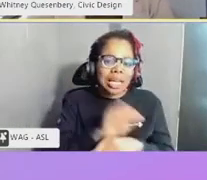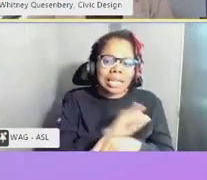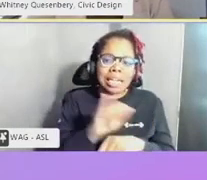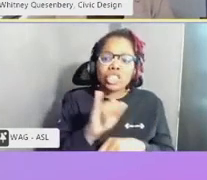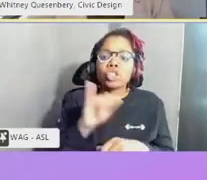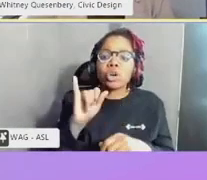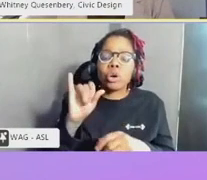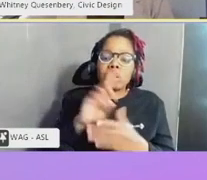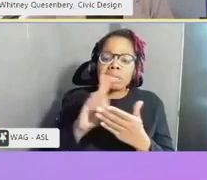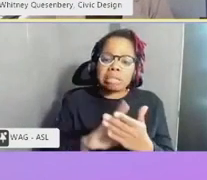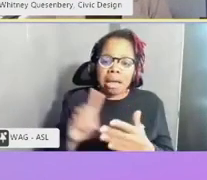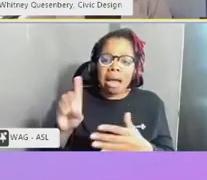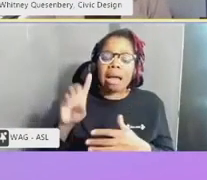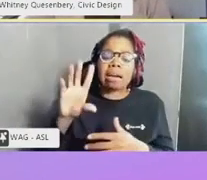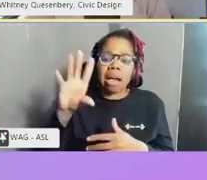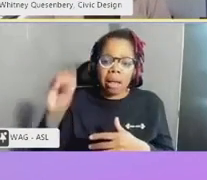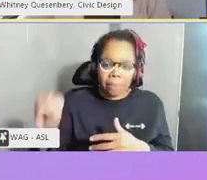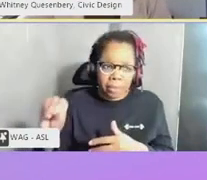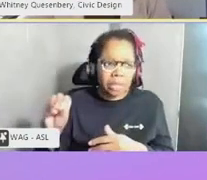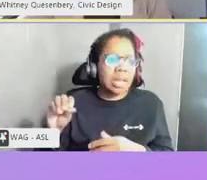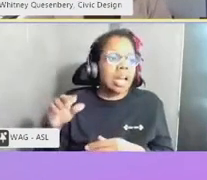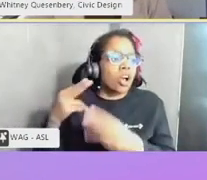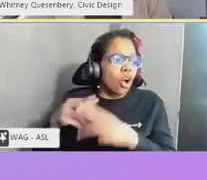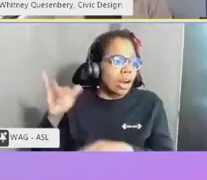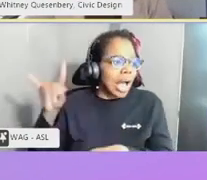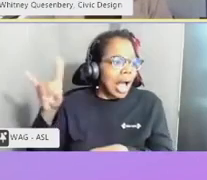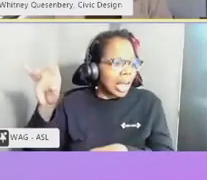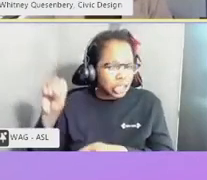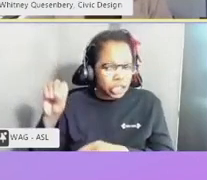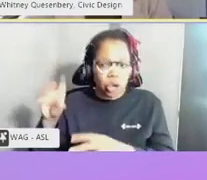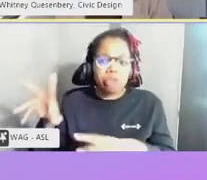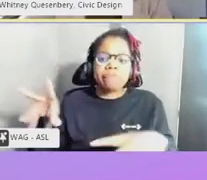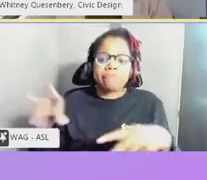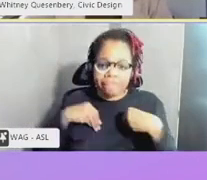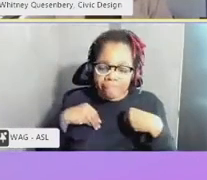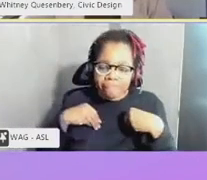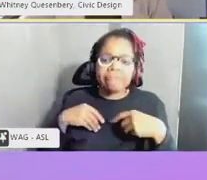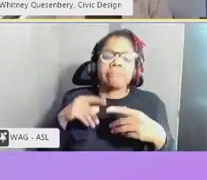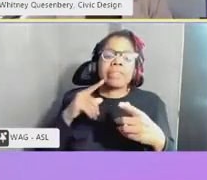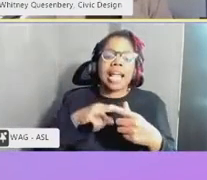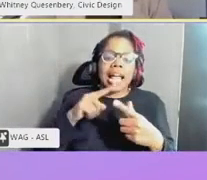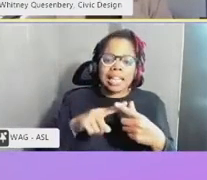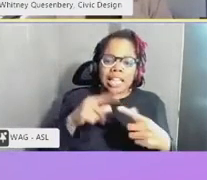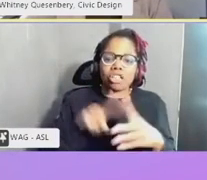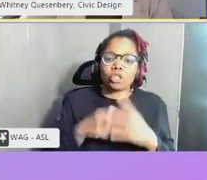requirements and what they would need. They worked with